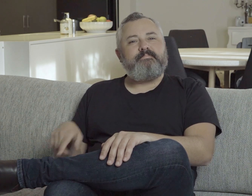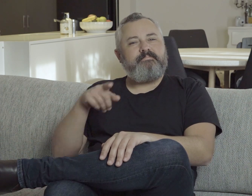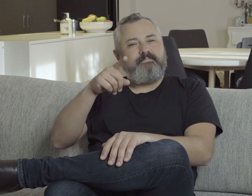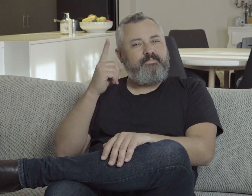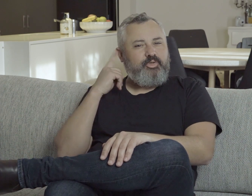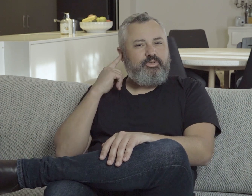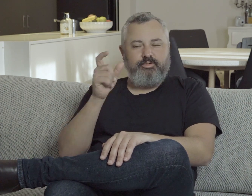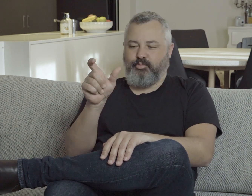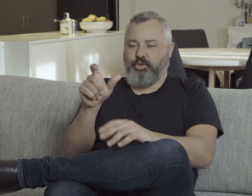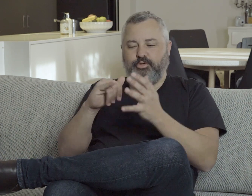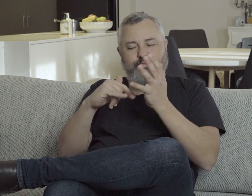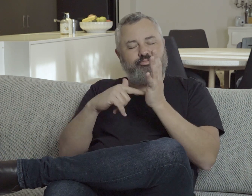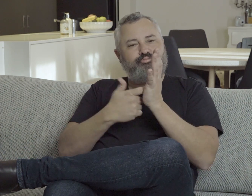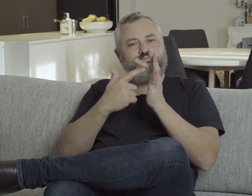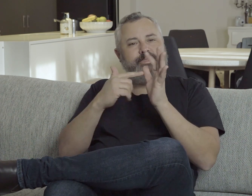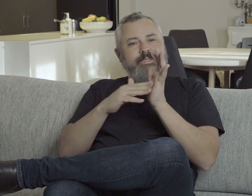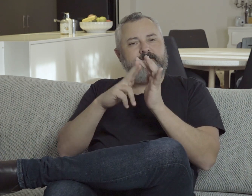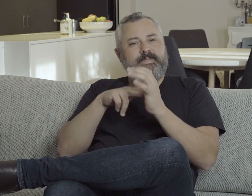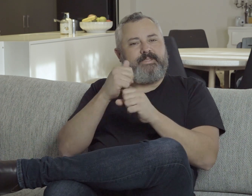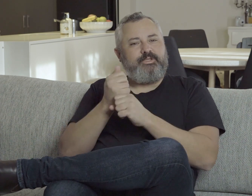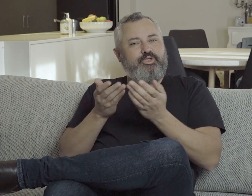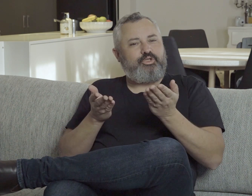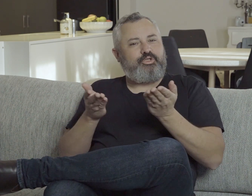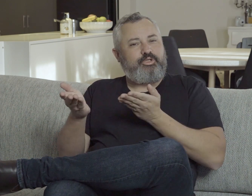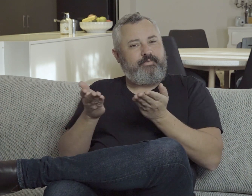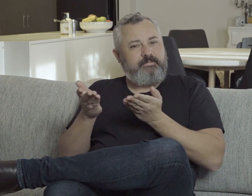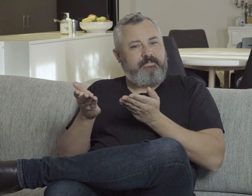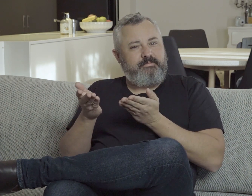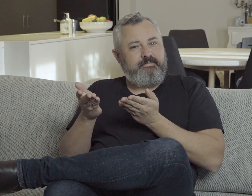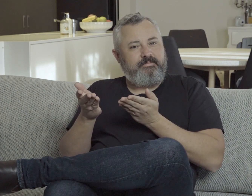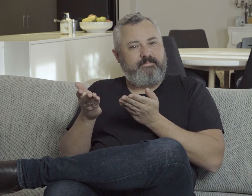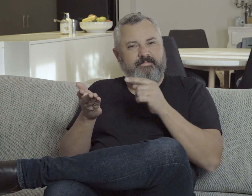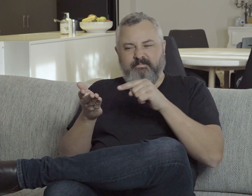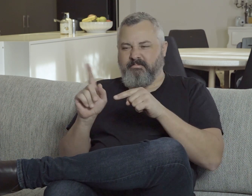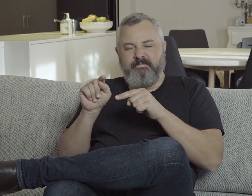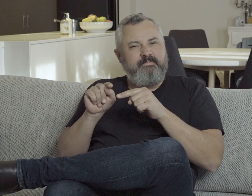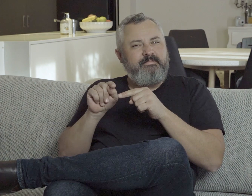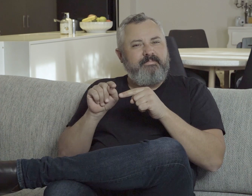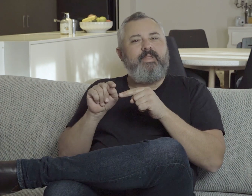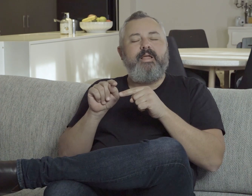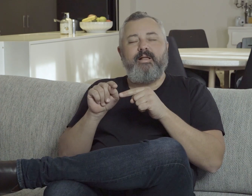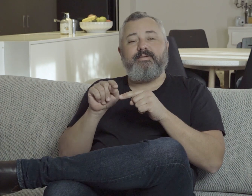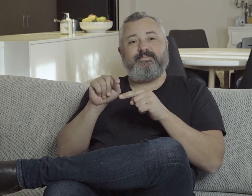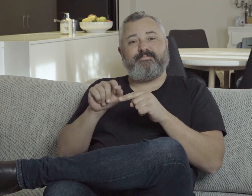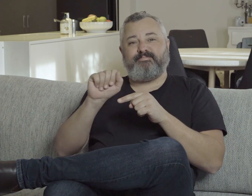Perhaps you've heard the term streaming services. Well, streaming services is essentially watching TV shows